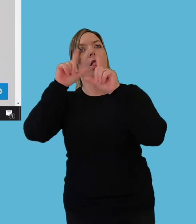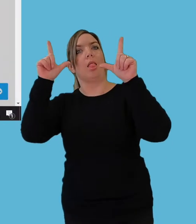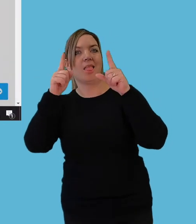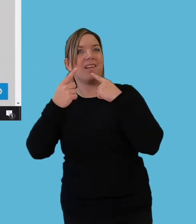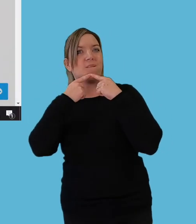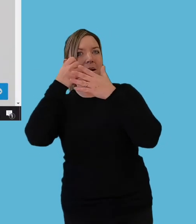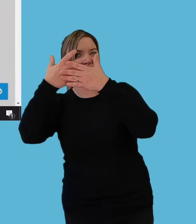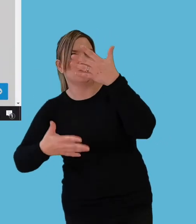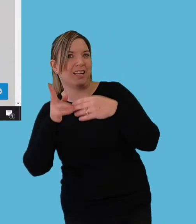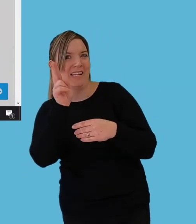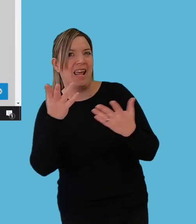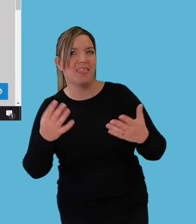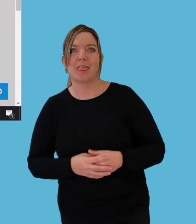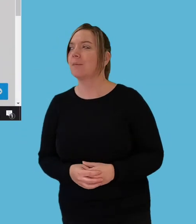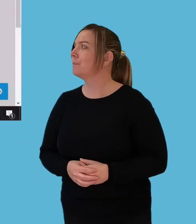and it will open up the content below.